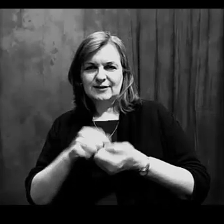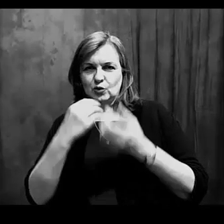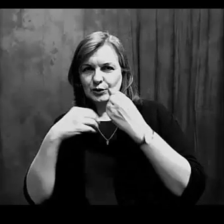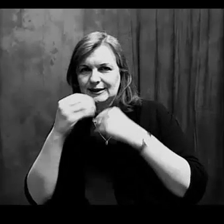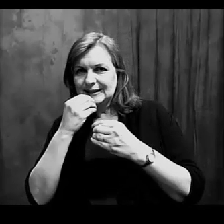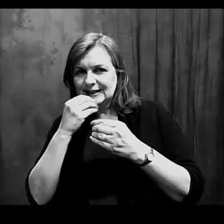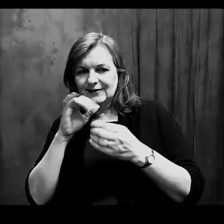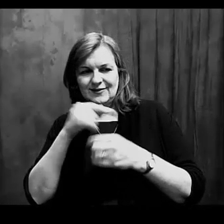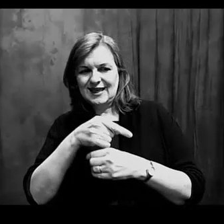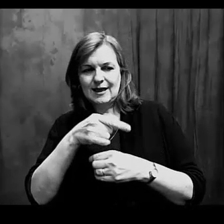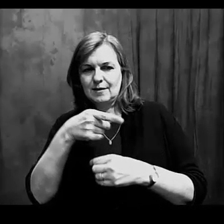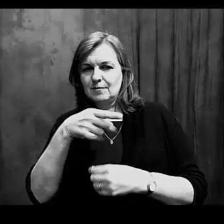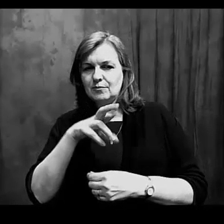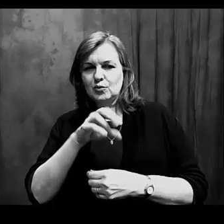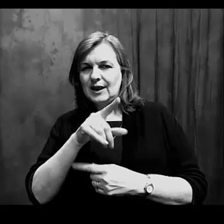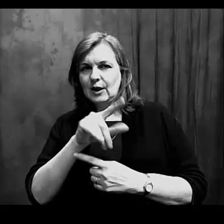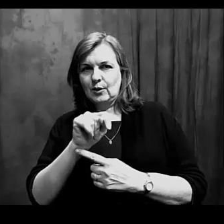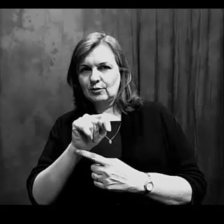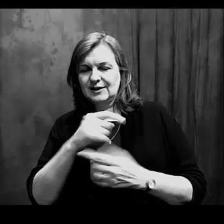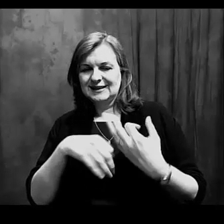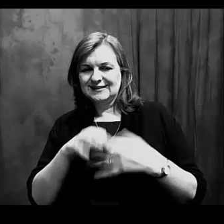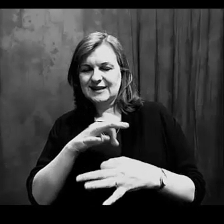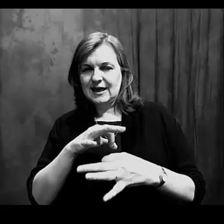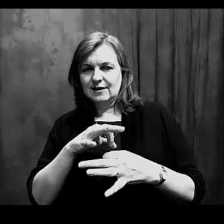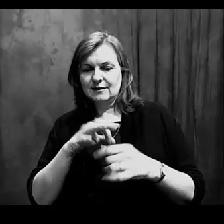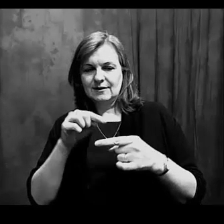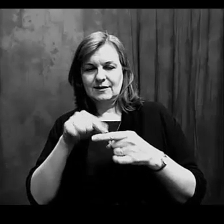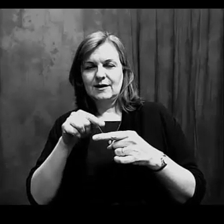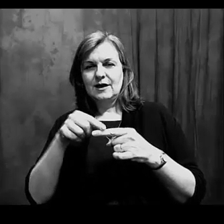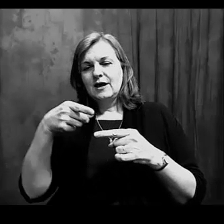consume it or eat it like we would normally think but instead